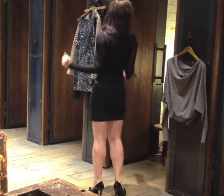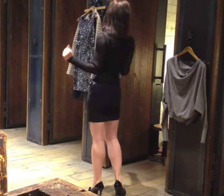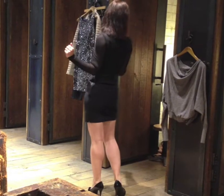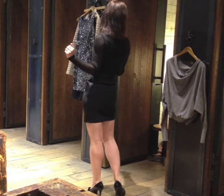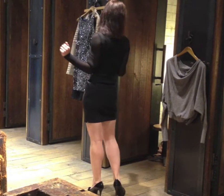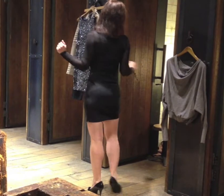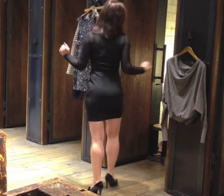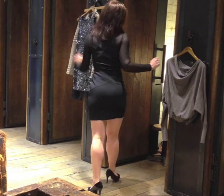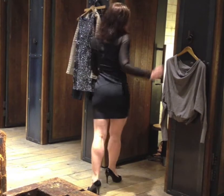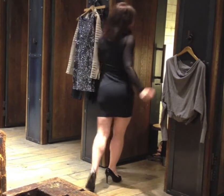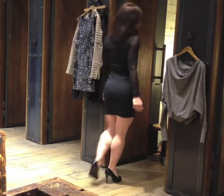Fashion